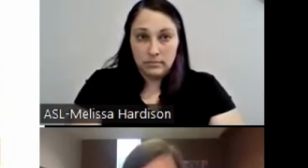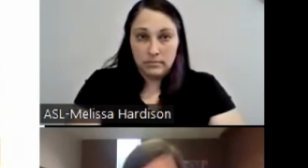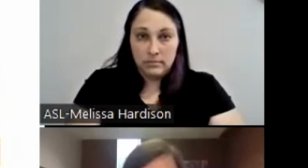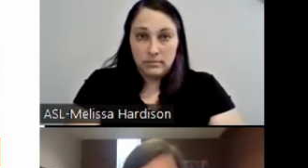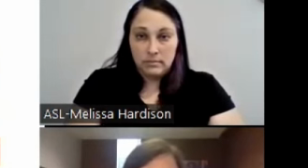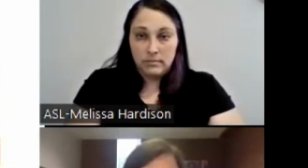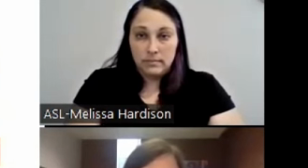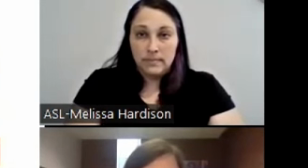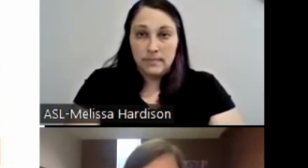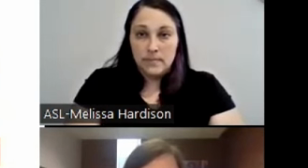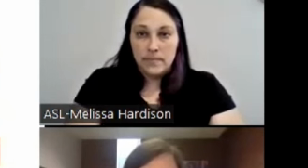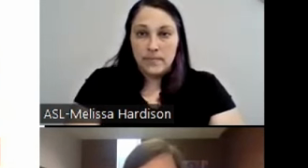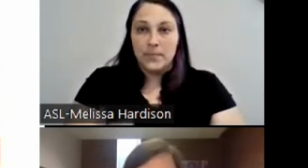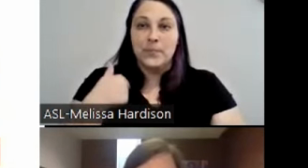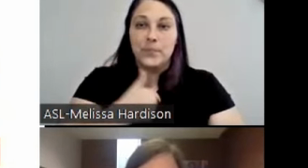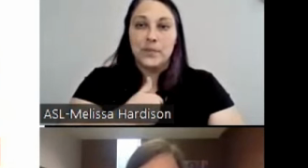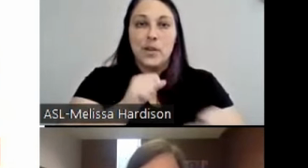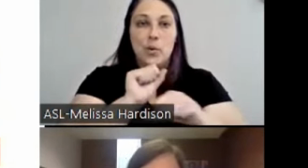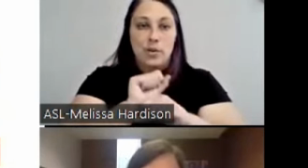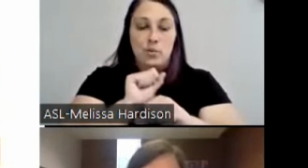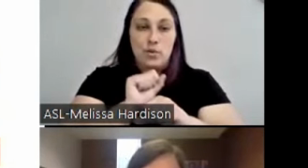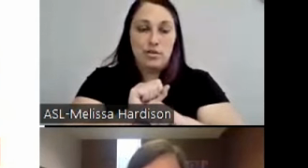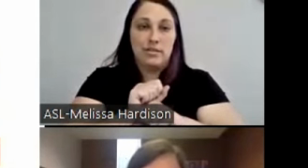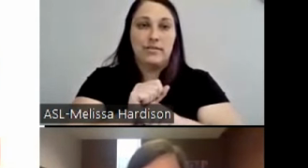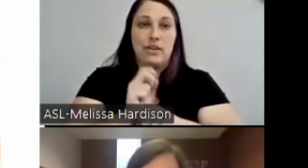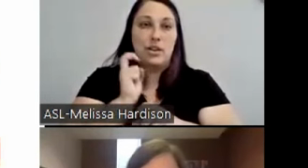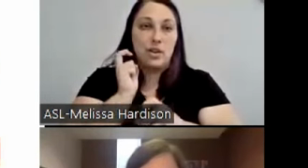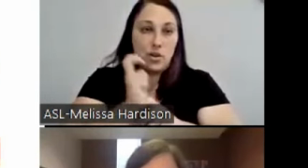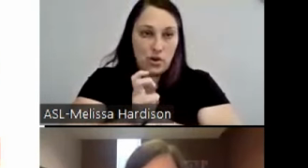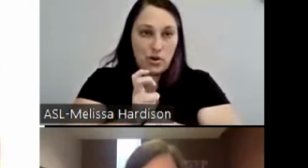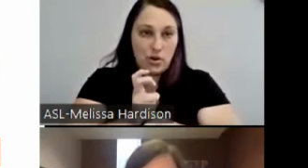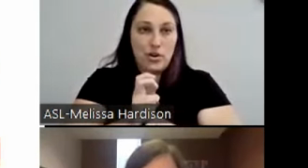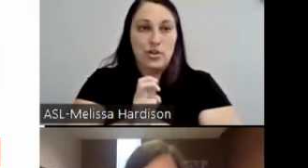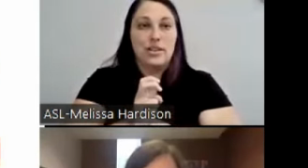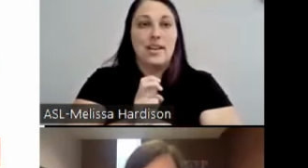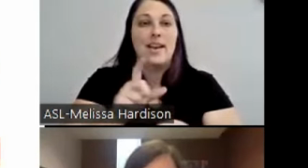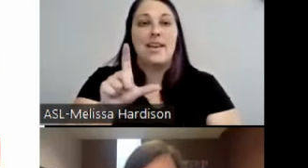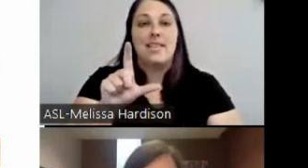and what role partnerships play in the Iowa Department on aging, or IDA's home modification delivered -- service delivery.